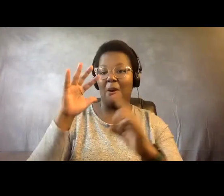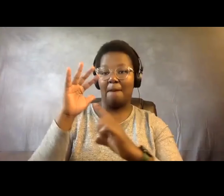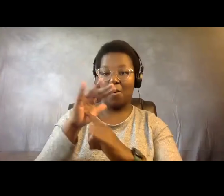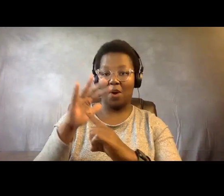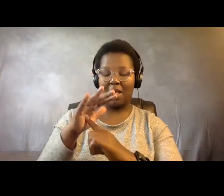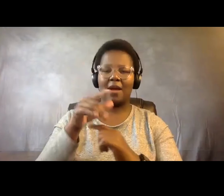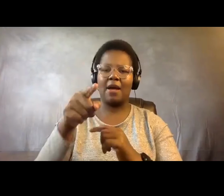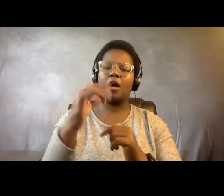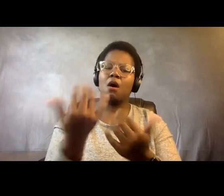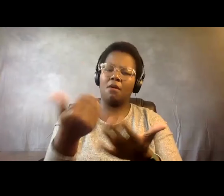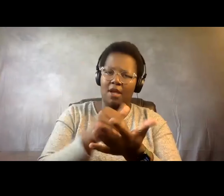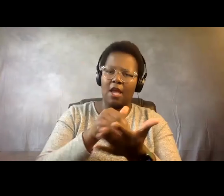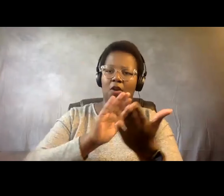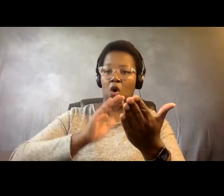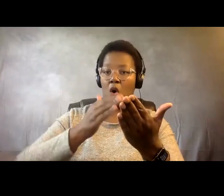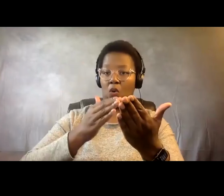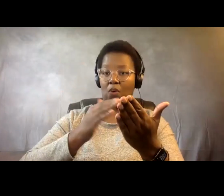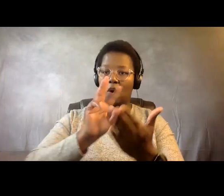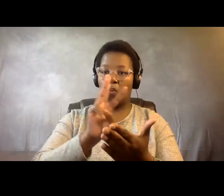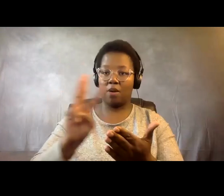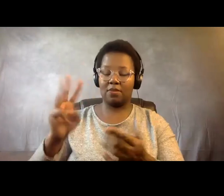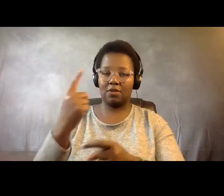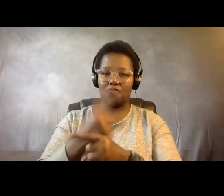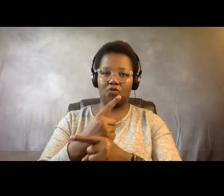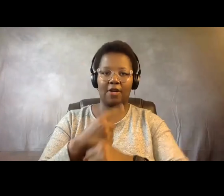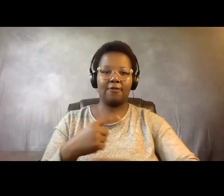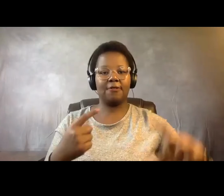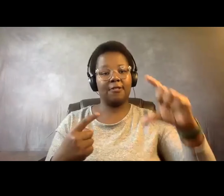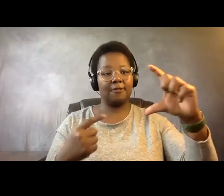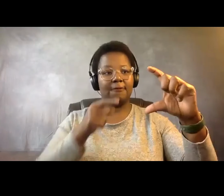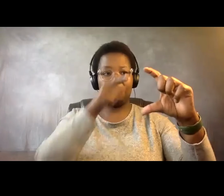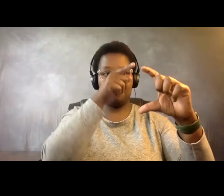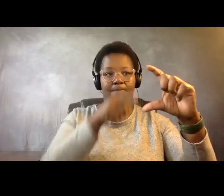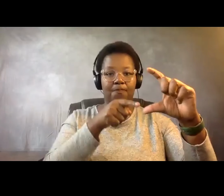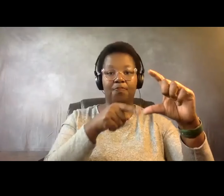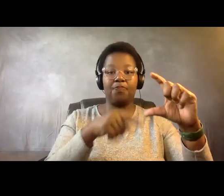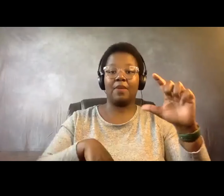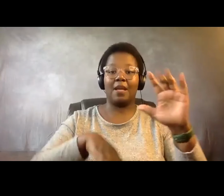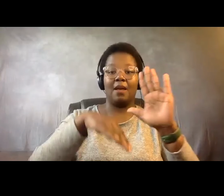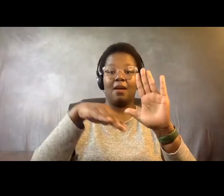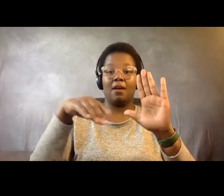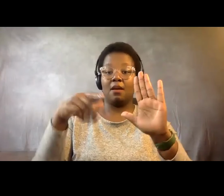example. I have a card in this card I have an image of the recipe and I have a save button,